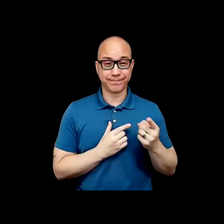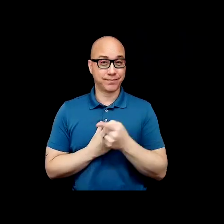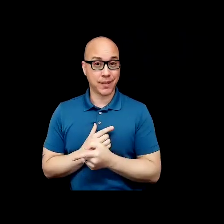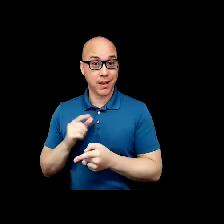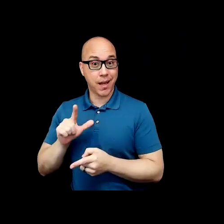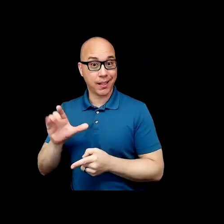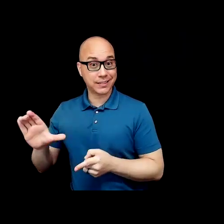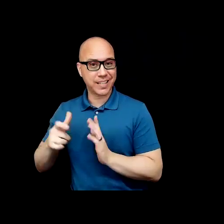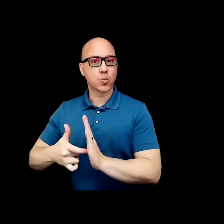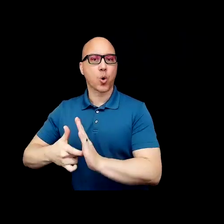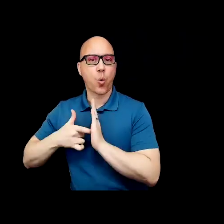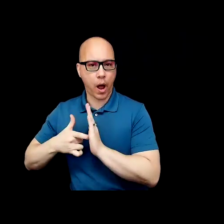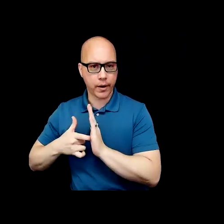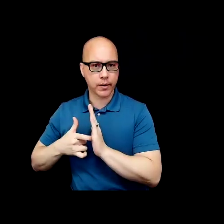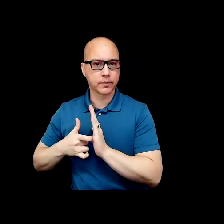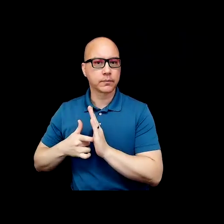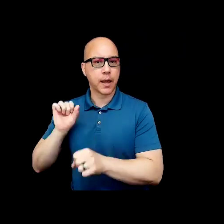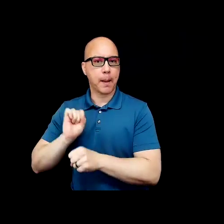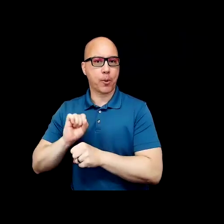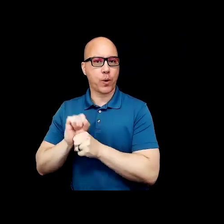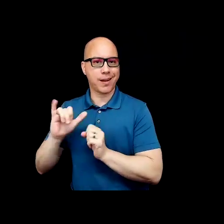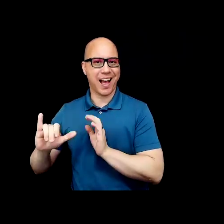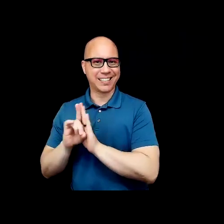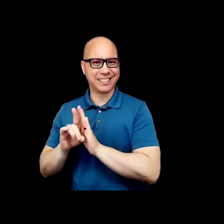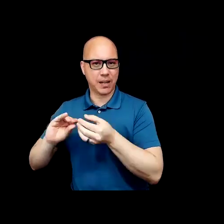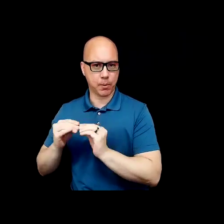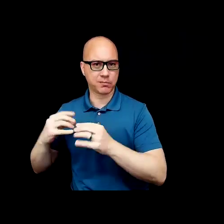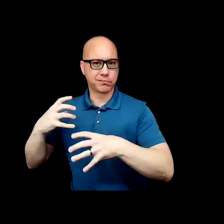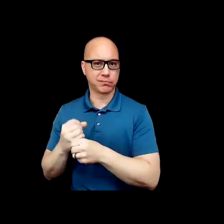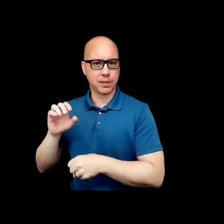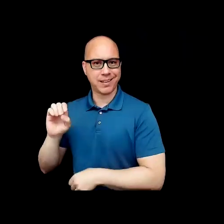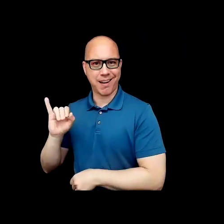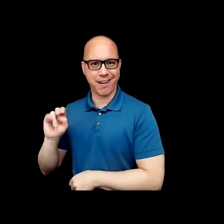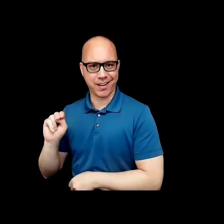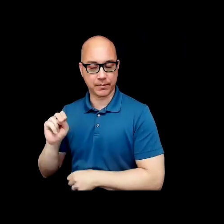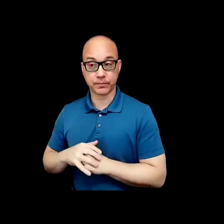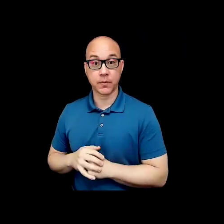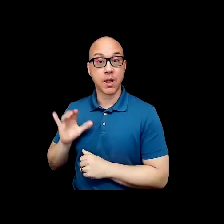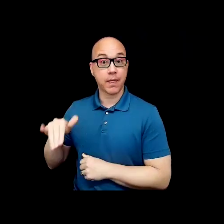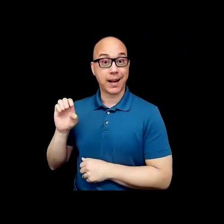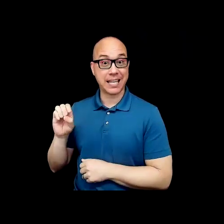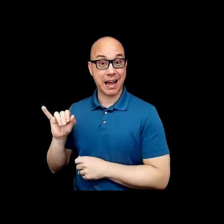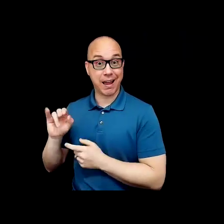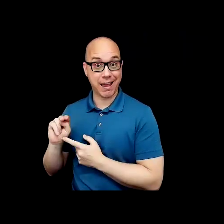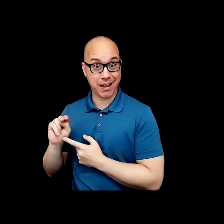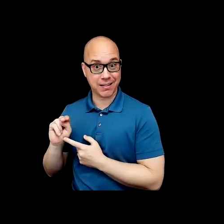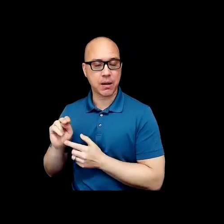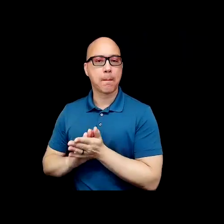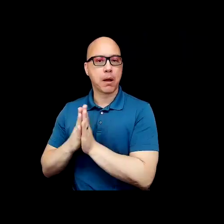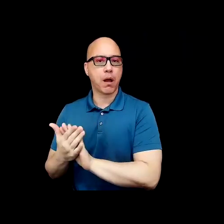Identification Number. Even if you do not have employees. This EIN becomes your business